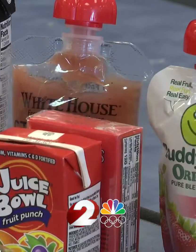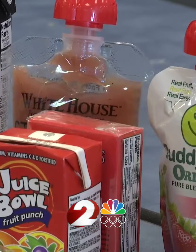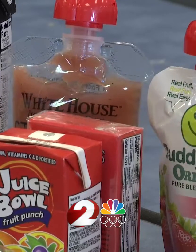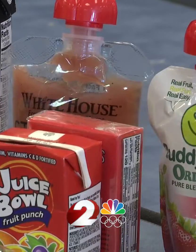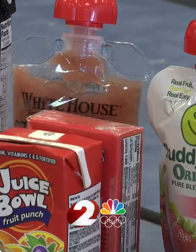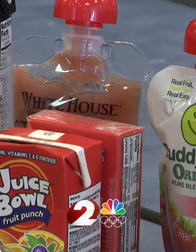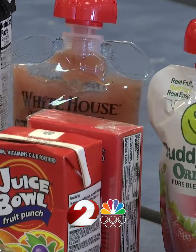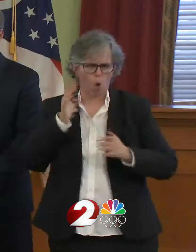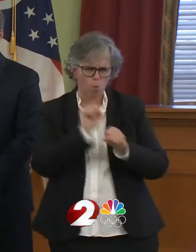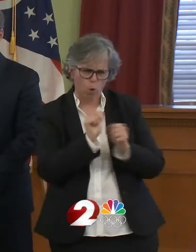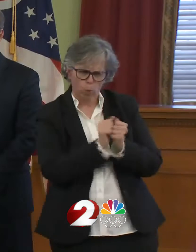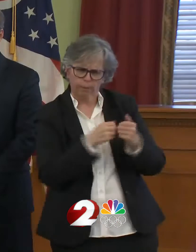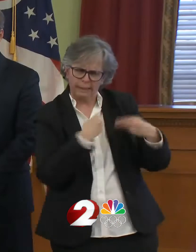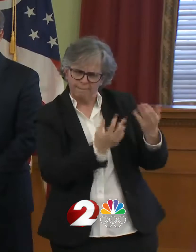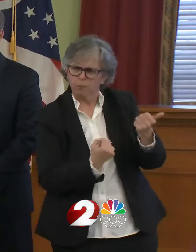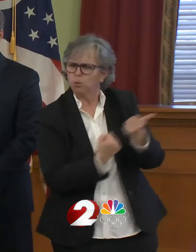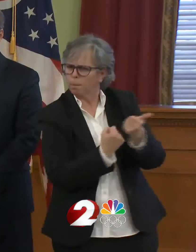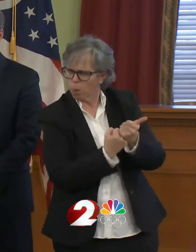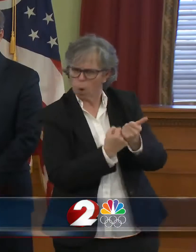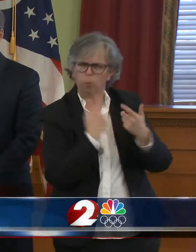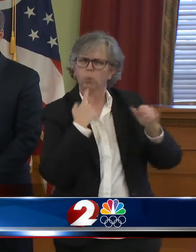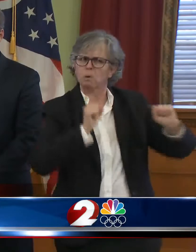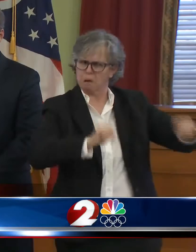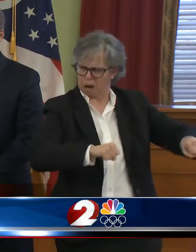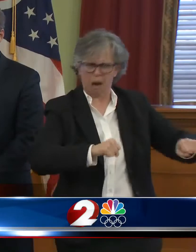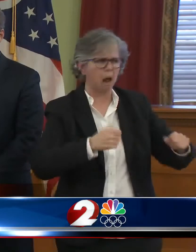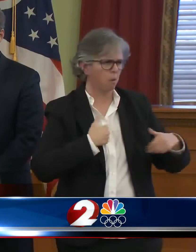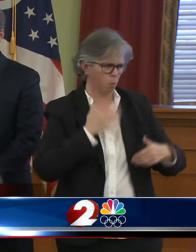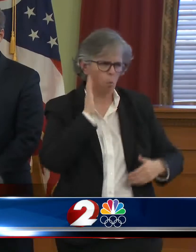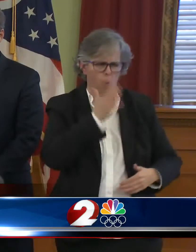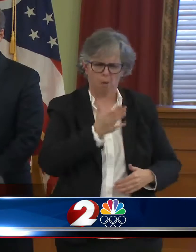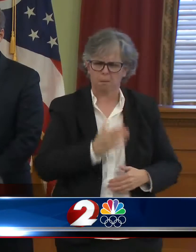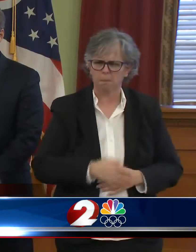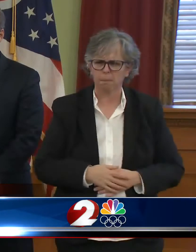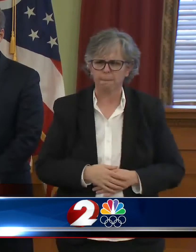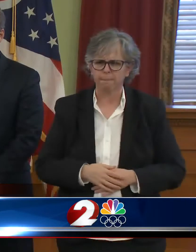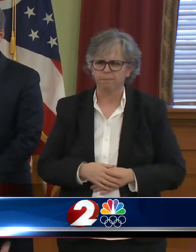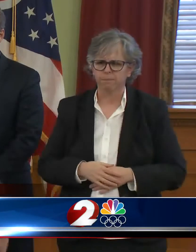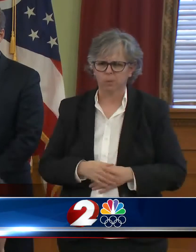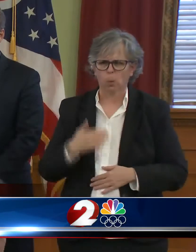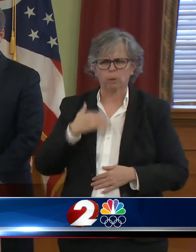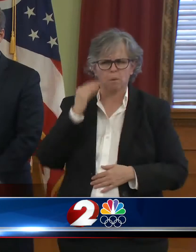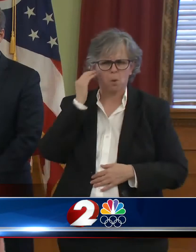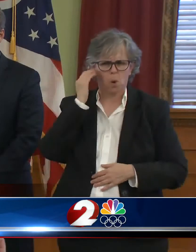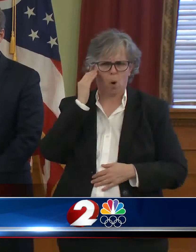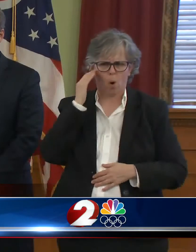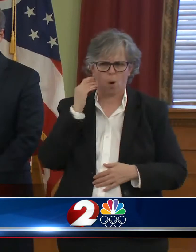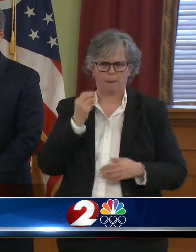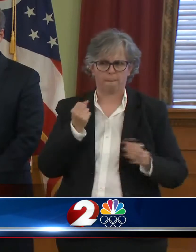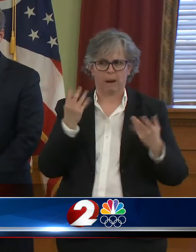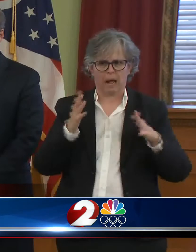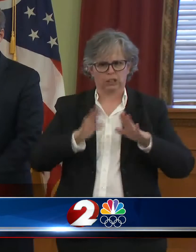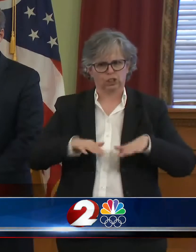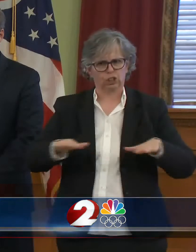WHO CAN'T AFFORD THE EXTRA EXPENSE. GOVERNOR MIKE DEWINE WE KNOW THAT THERE ARE SOME CHILDREN WHO RELY PRETTY MUCH